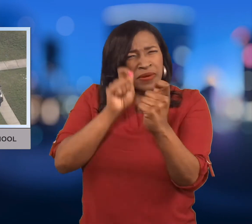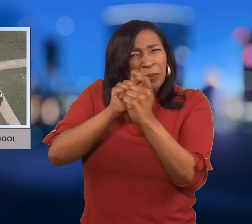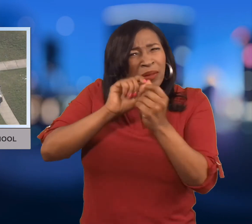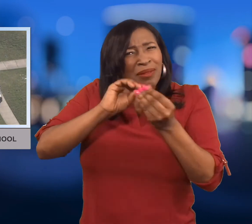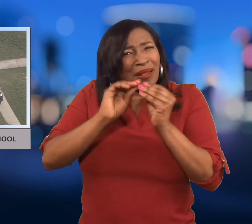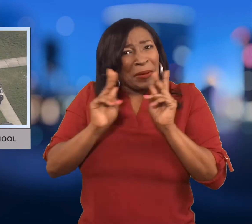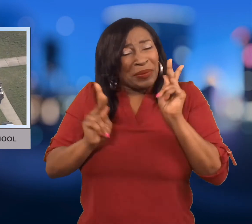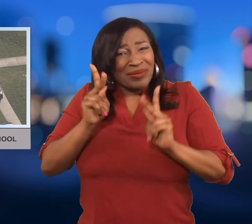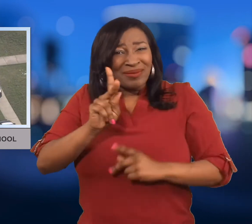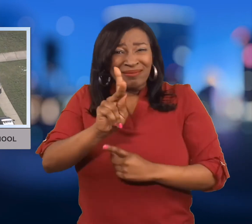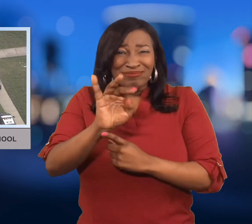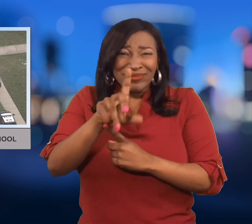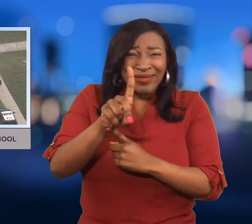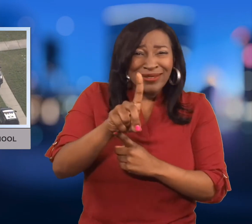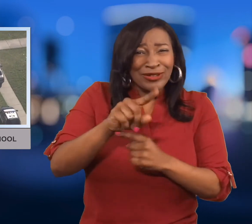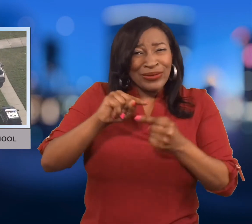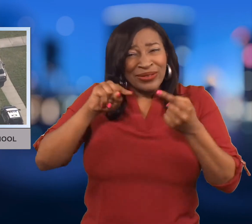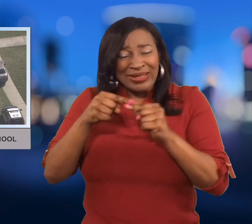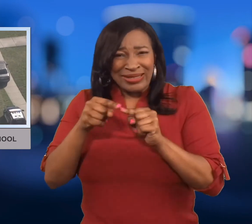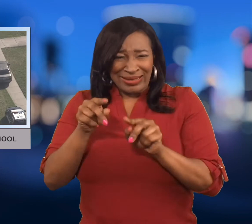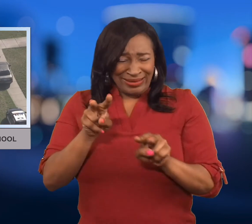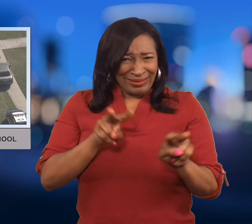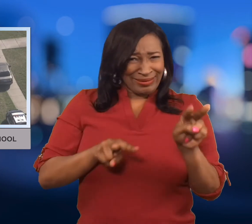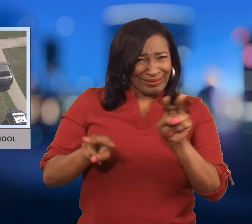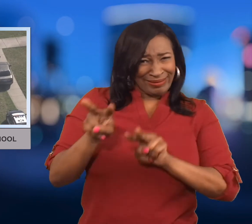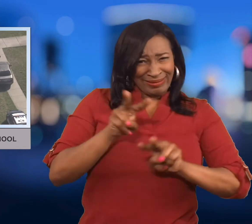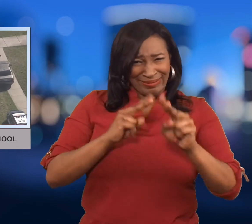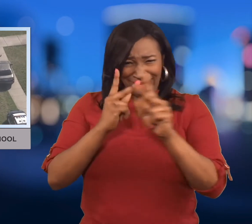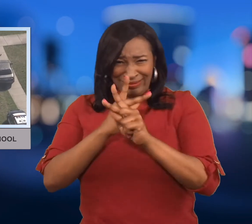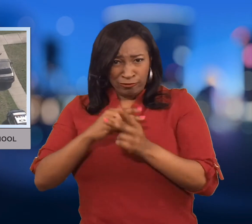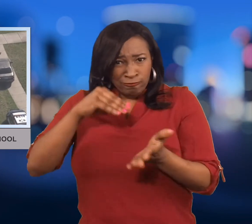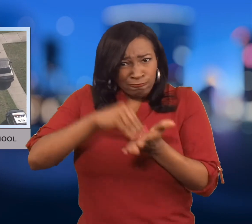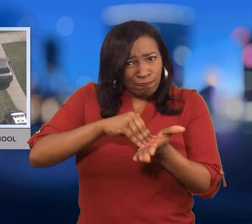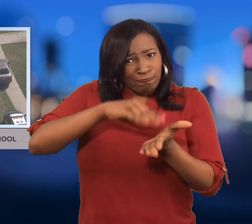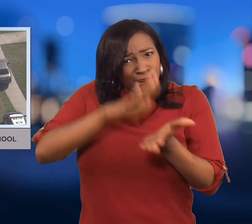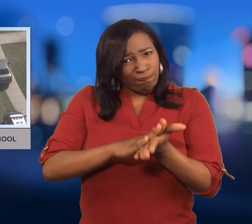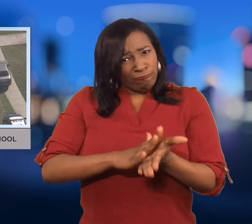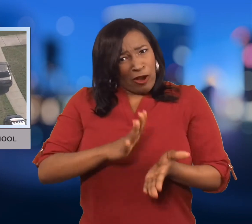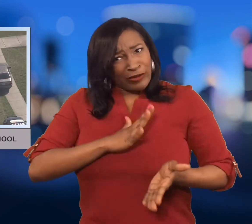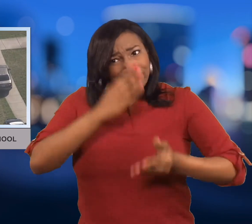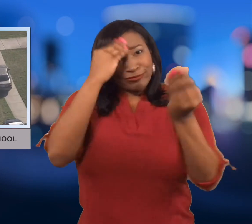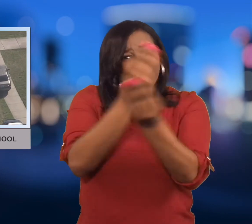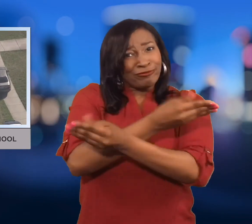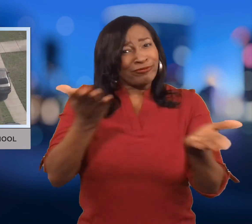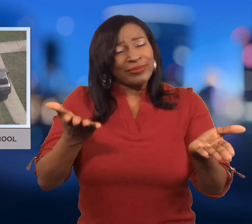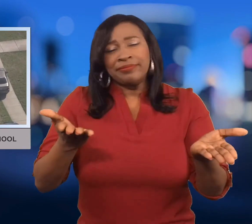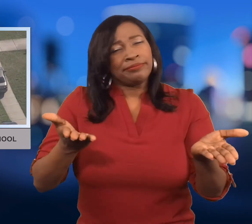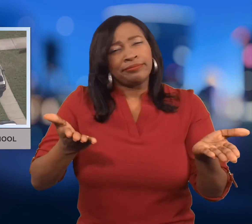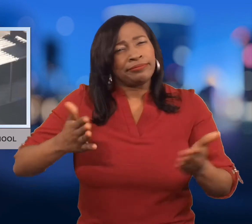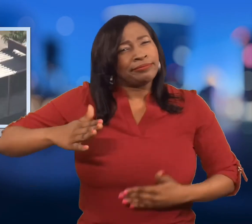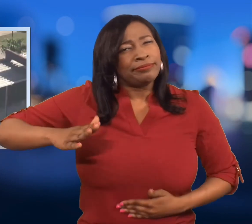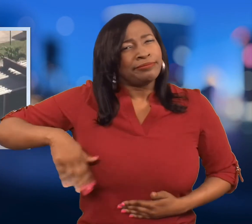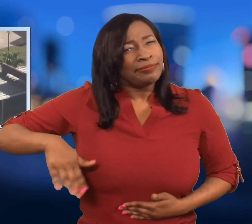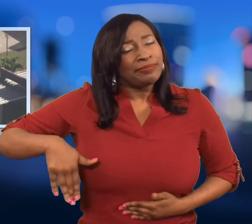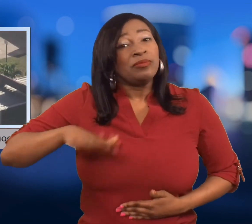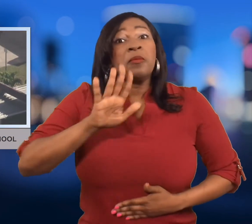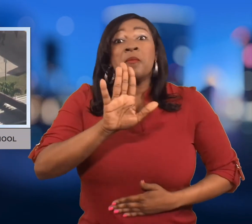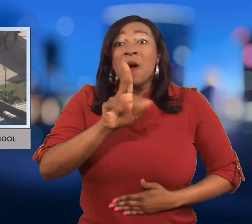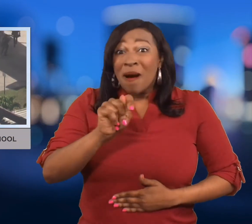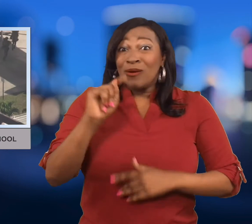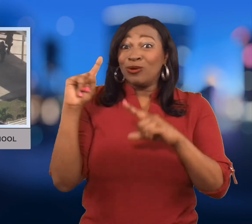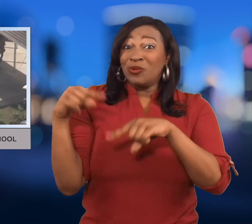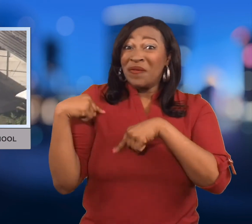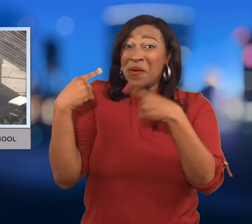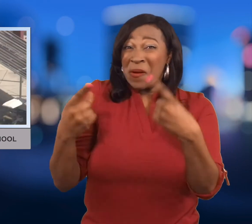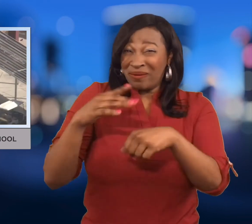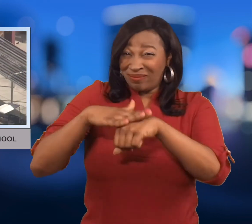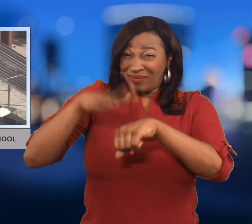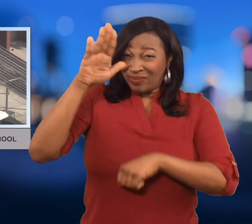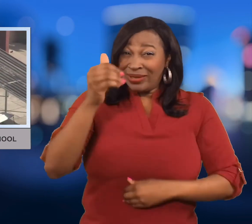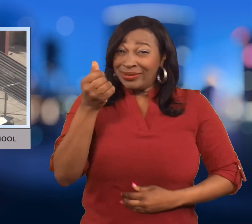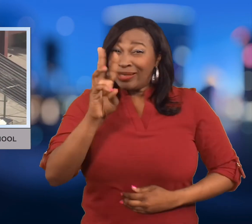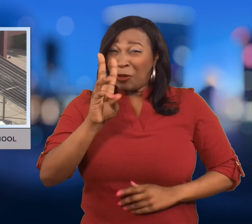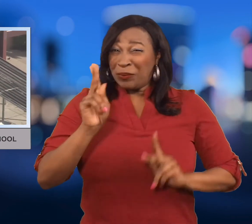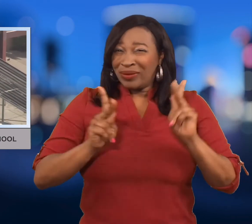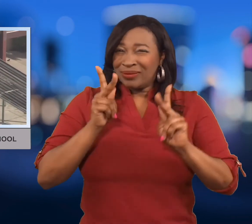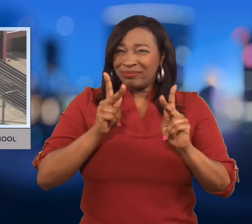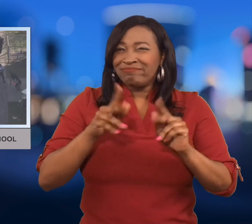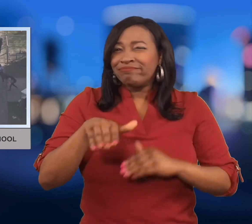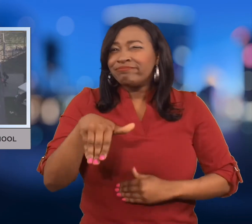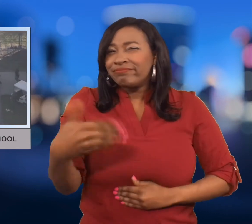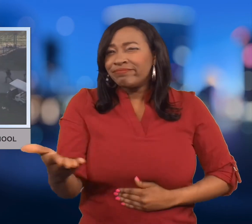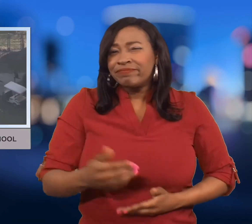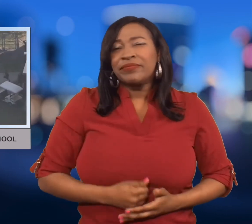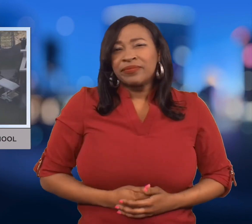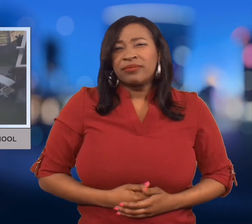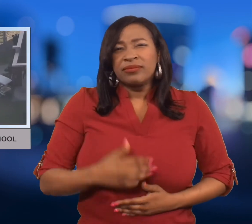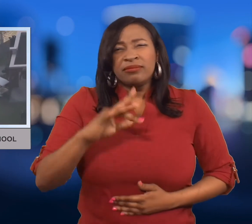officials had not release exact number of people killed or injured but it is at least 16.